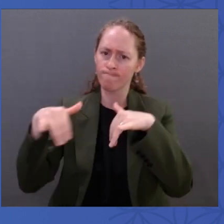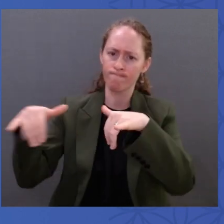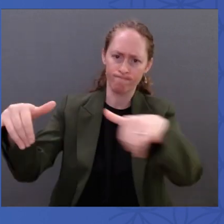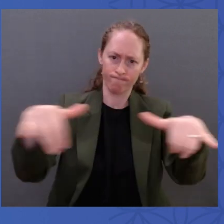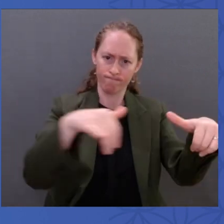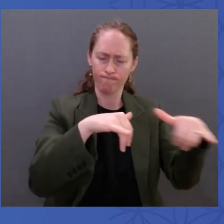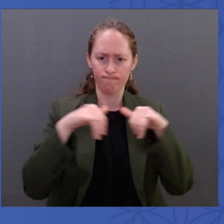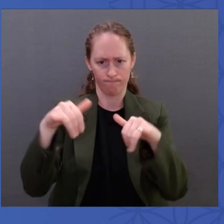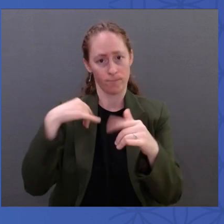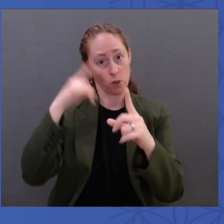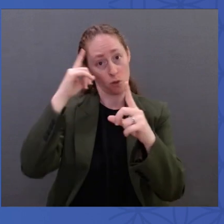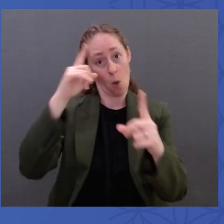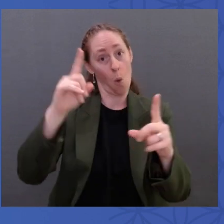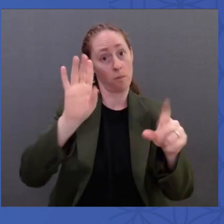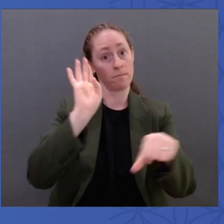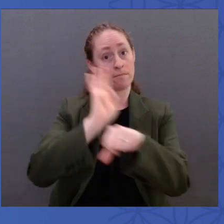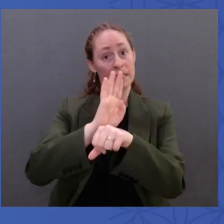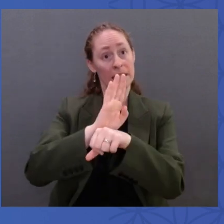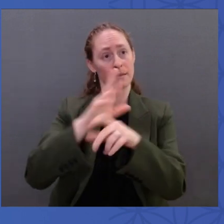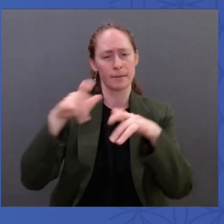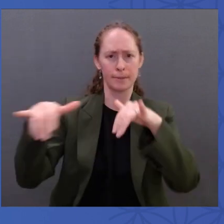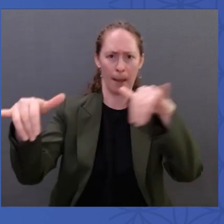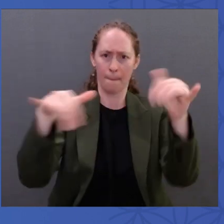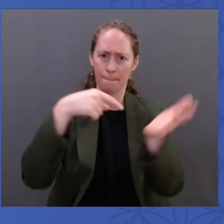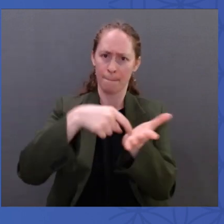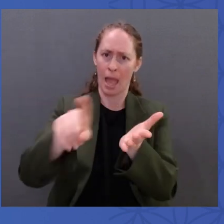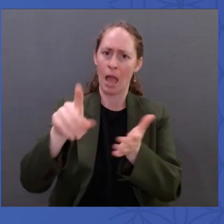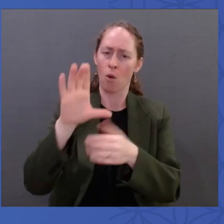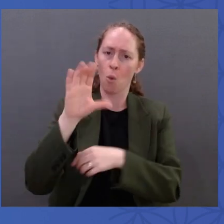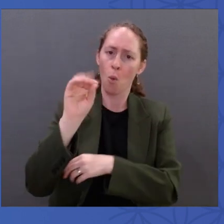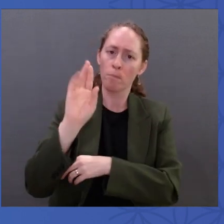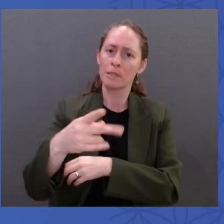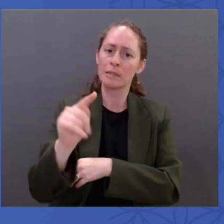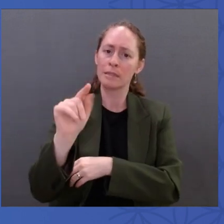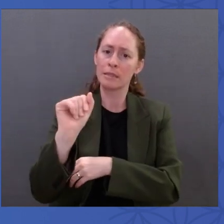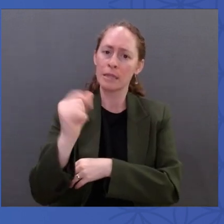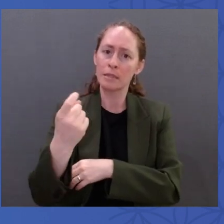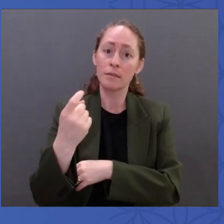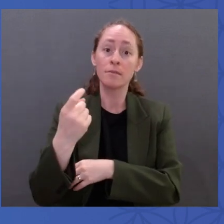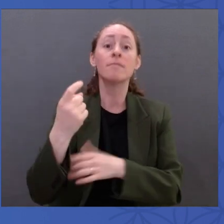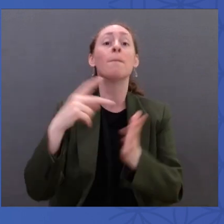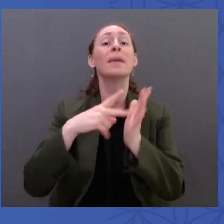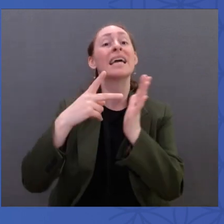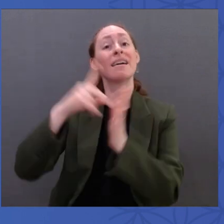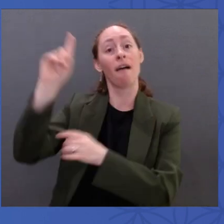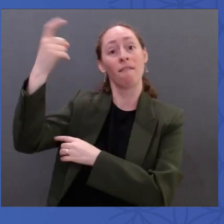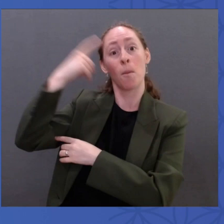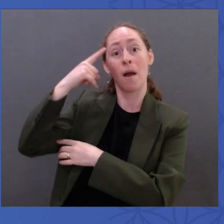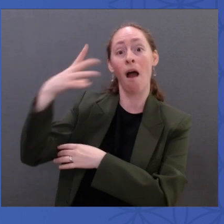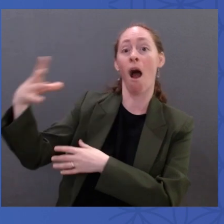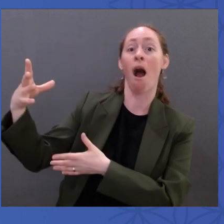or to fund education or health services, or a range of public investments -- that make it so hard for families,